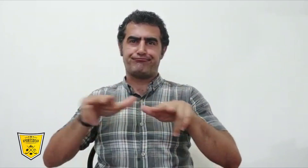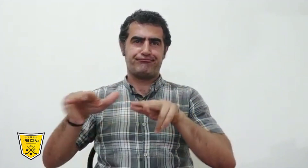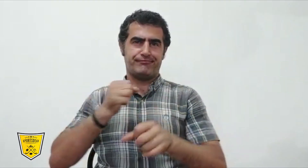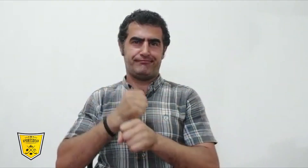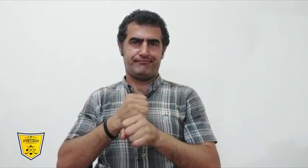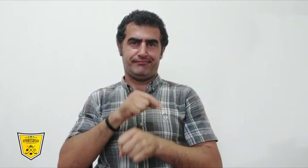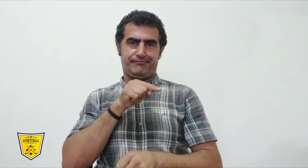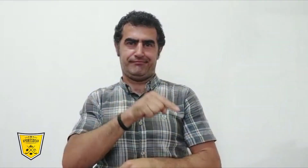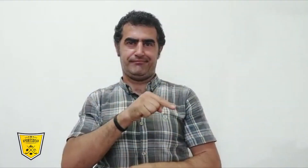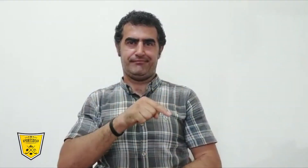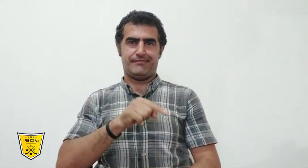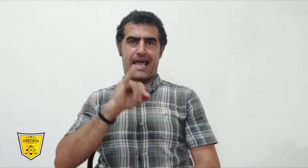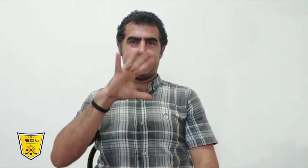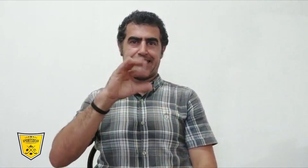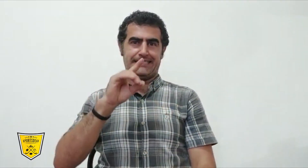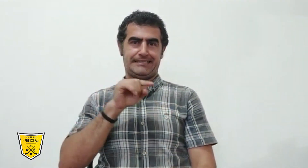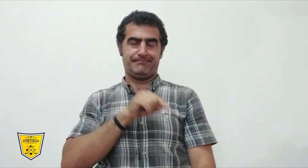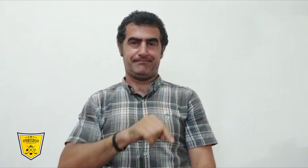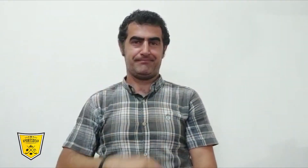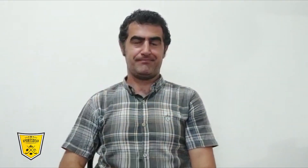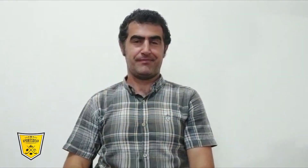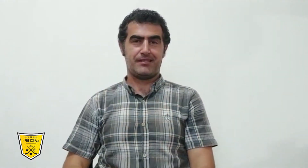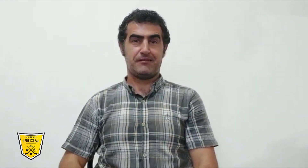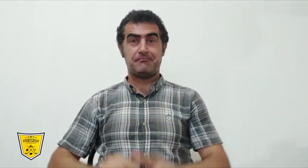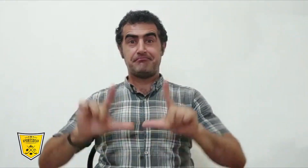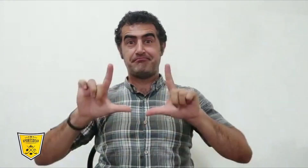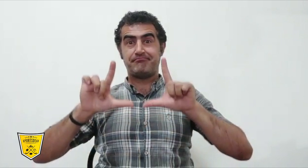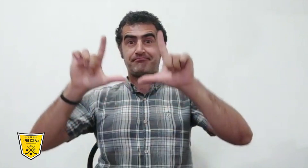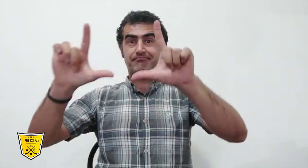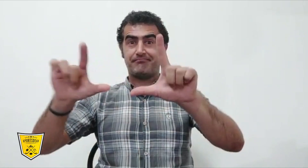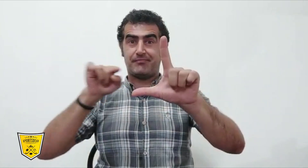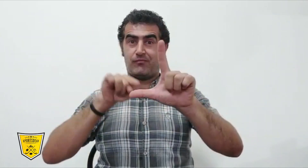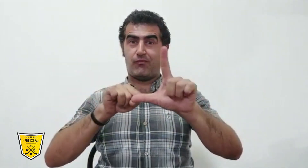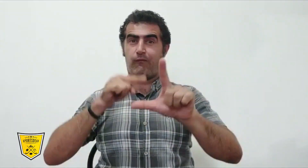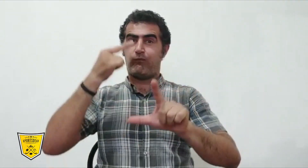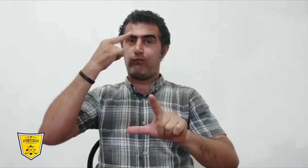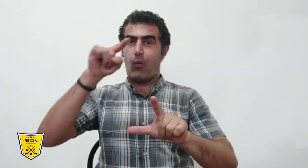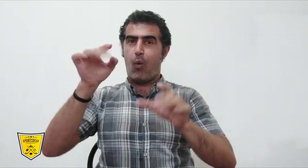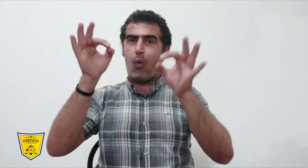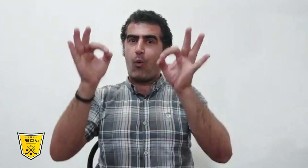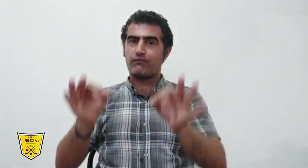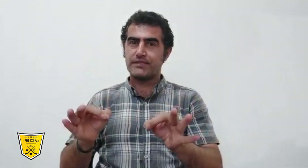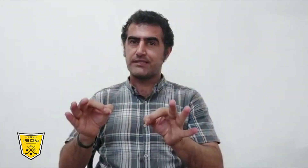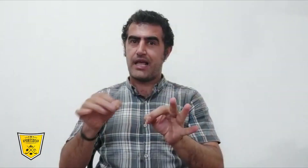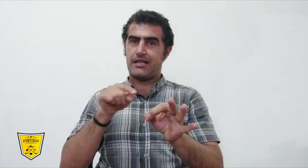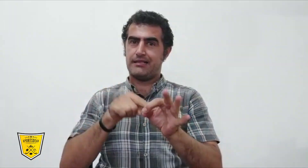and it is solely the ICSD prerogative of granting a license